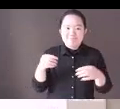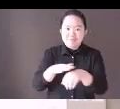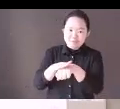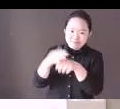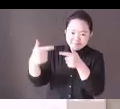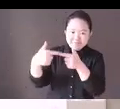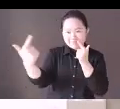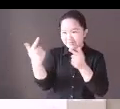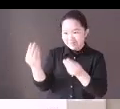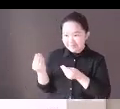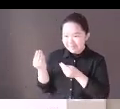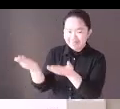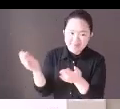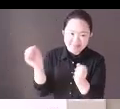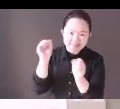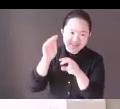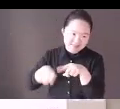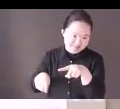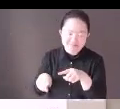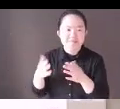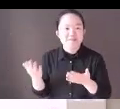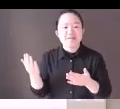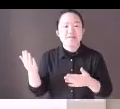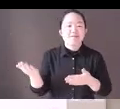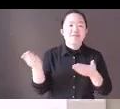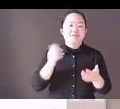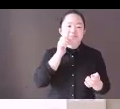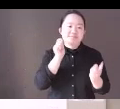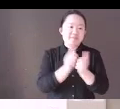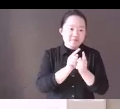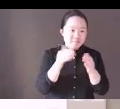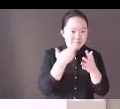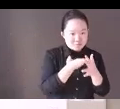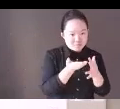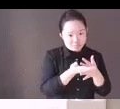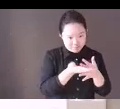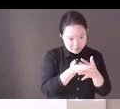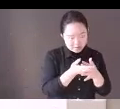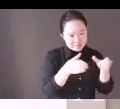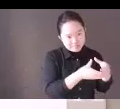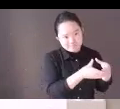back and I will leave the microphone to Daniel kinin to moderate uh the live testing demo uh